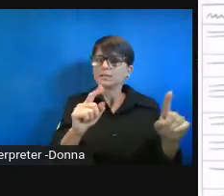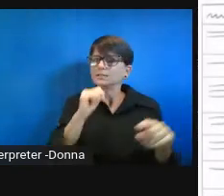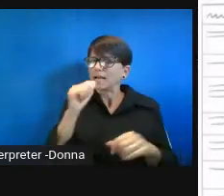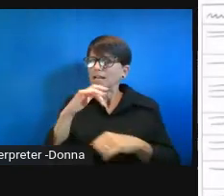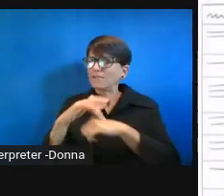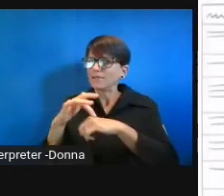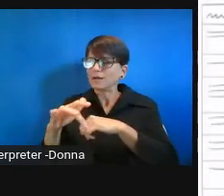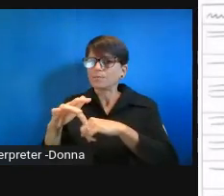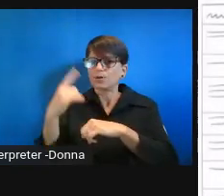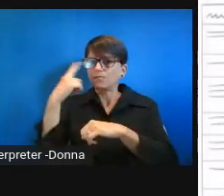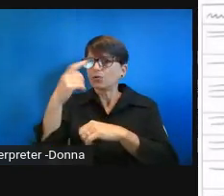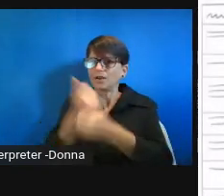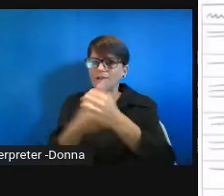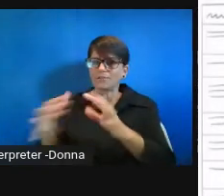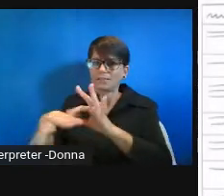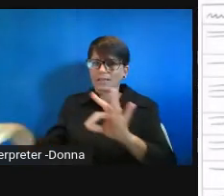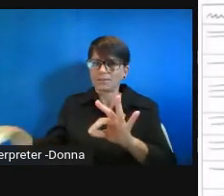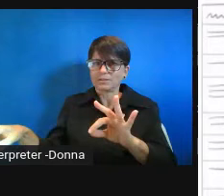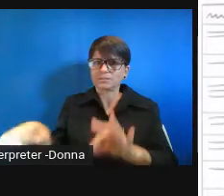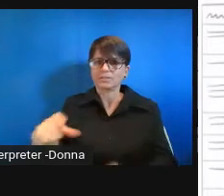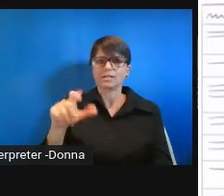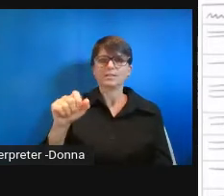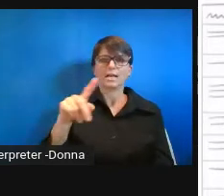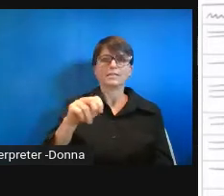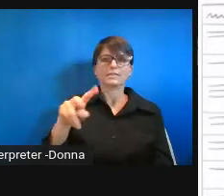which can help you generate and accessibility statement.